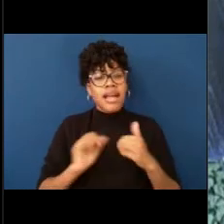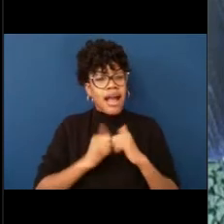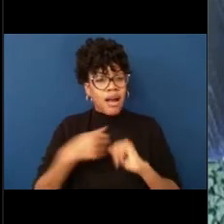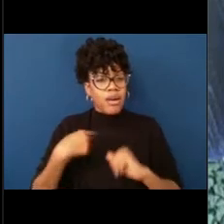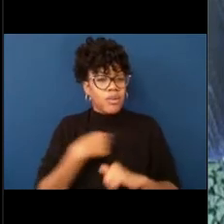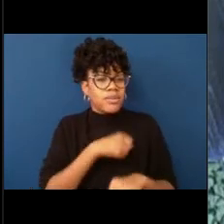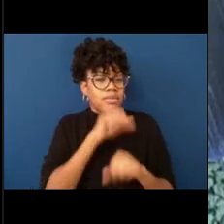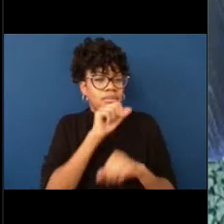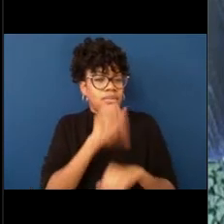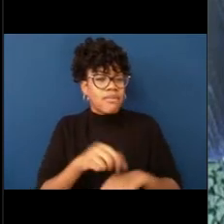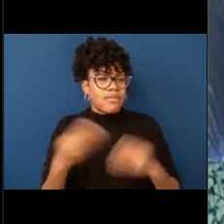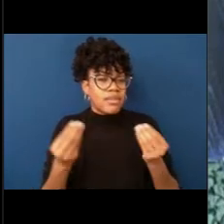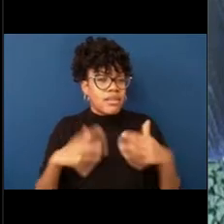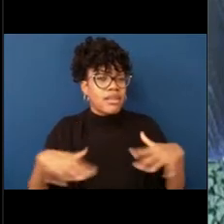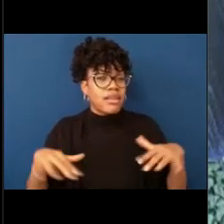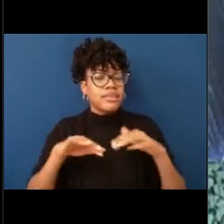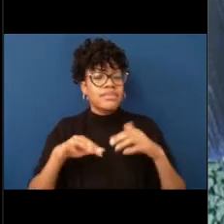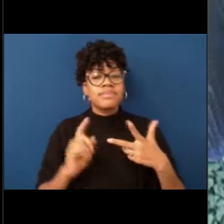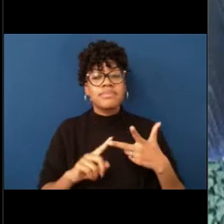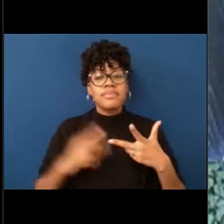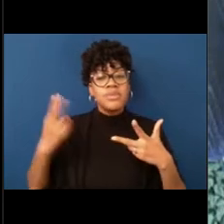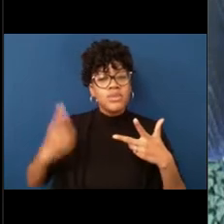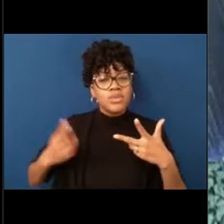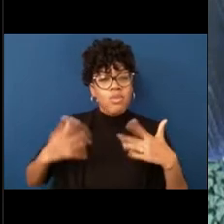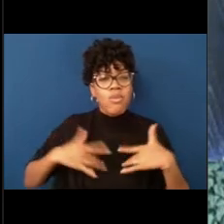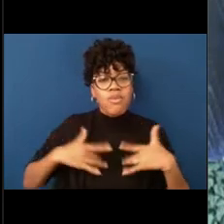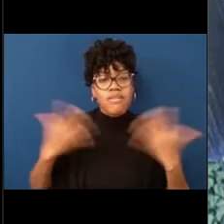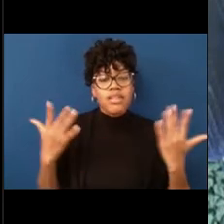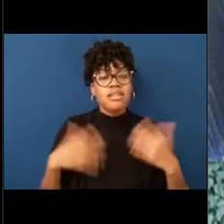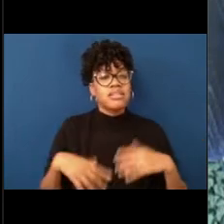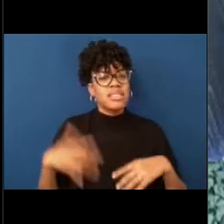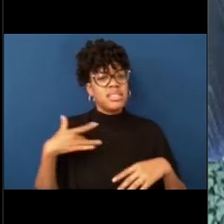genealogies, and legends, among many things.